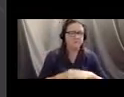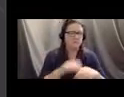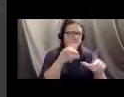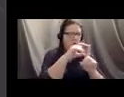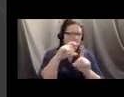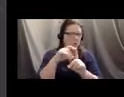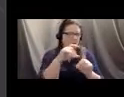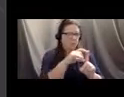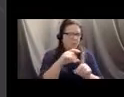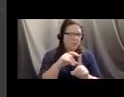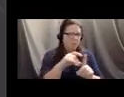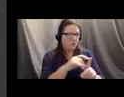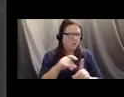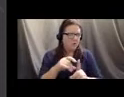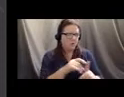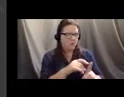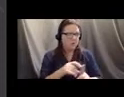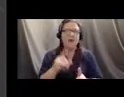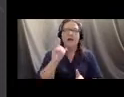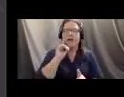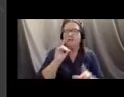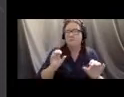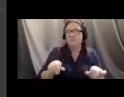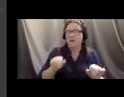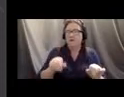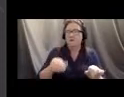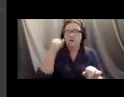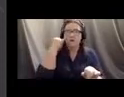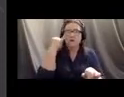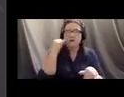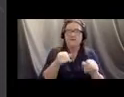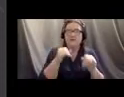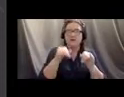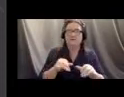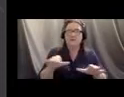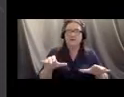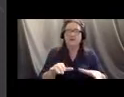What we'll do if individuals are willing so we have voice variety I'm happy to give